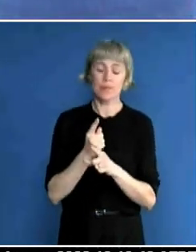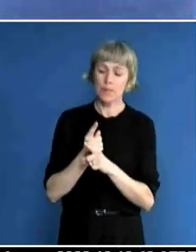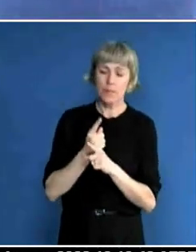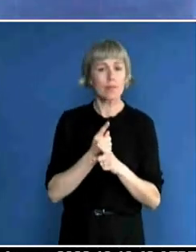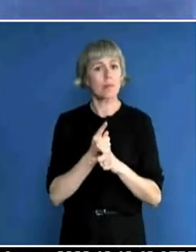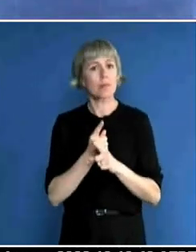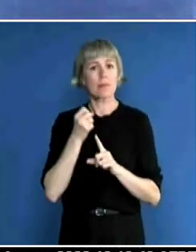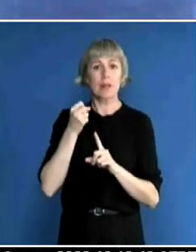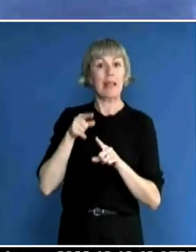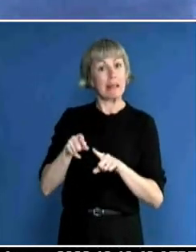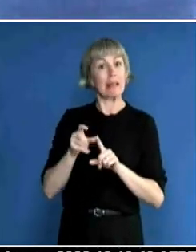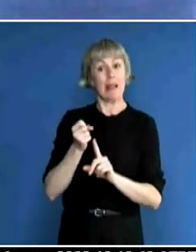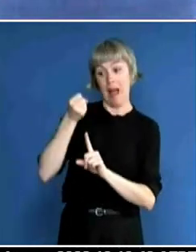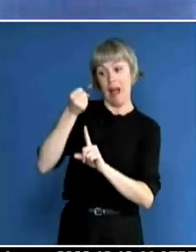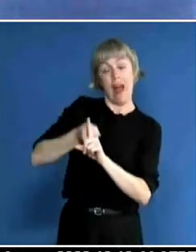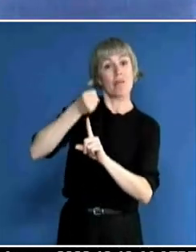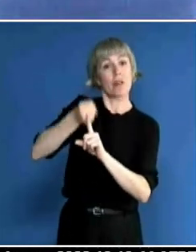Linguistically Diverse job seekers with disability.